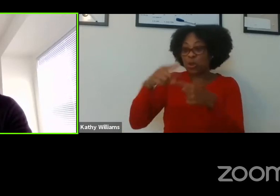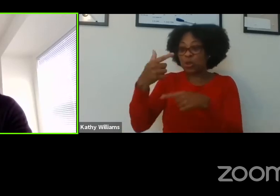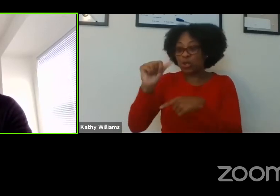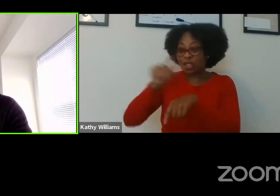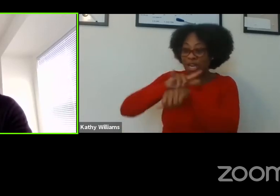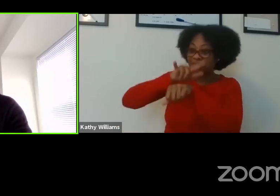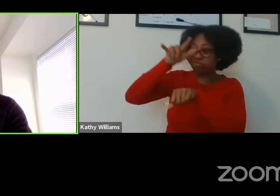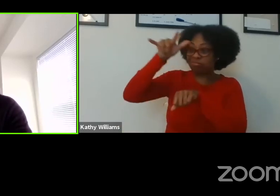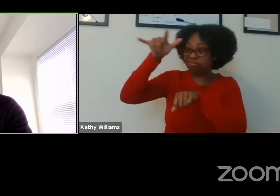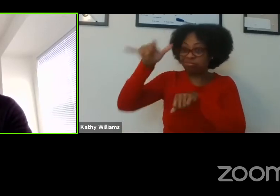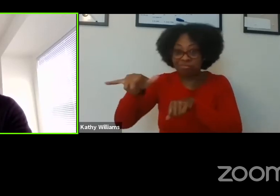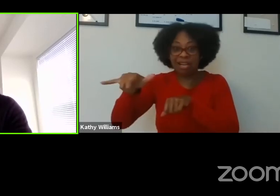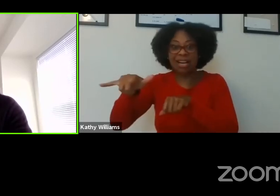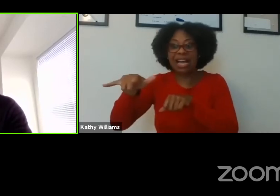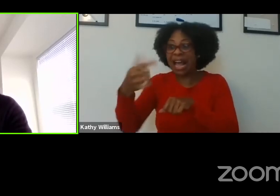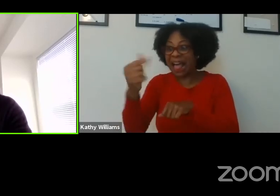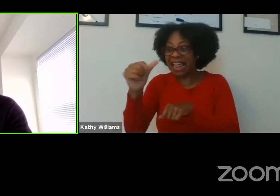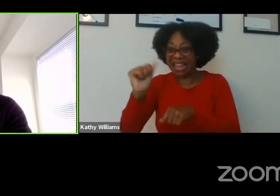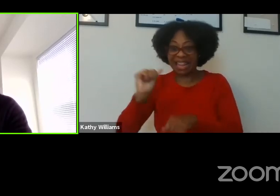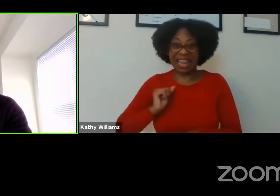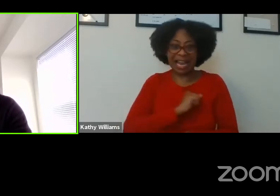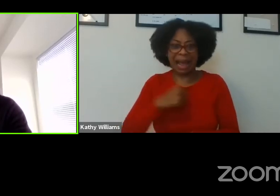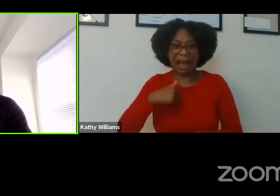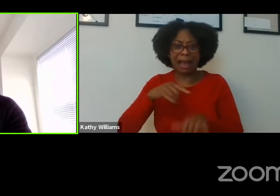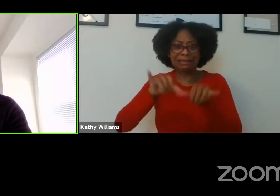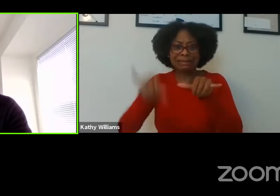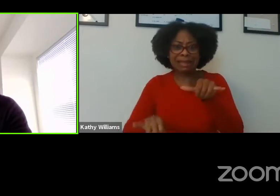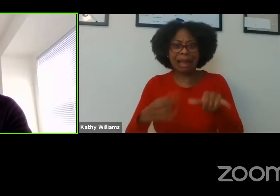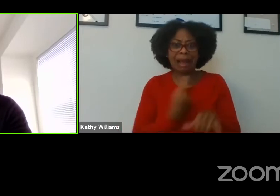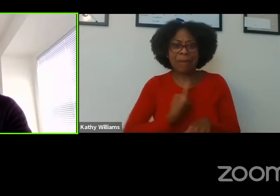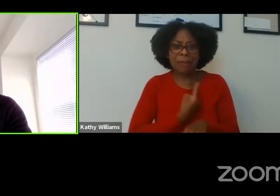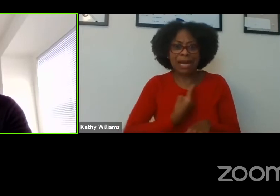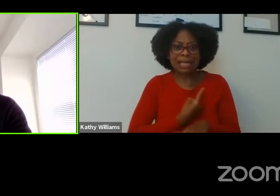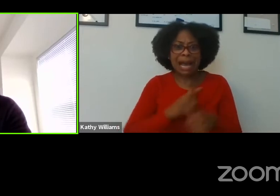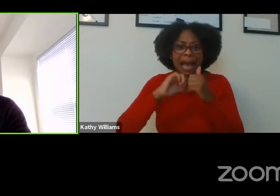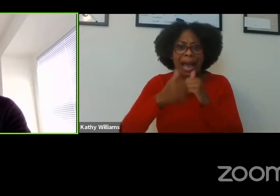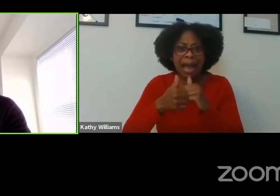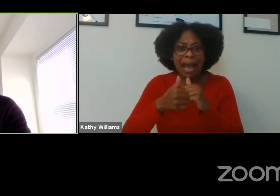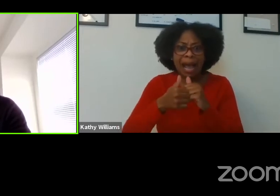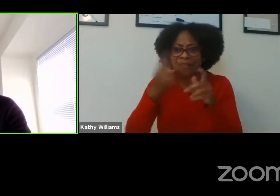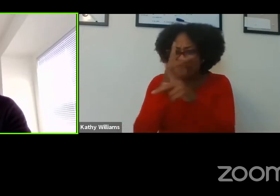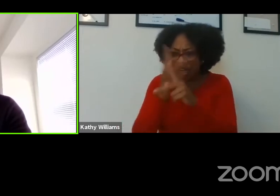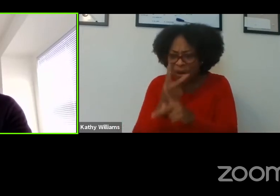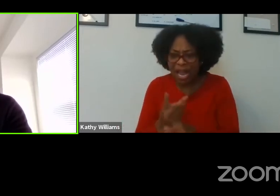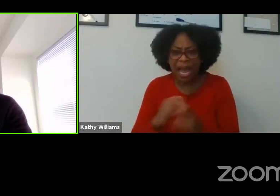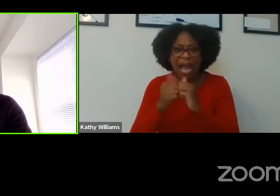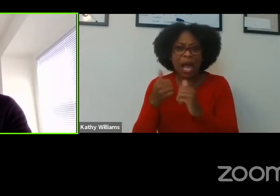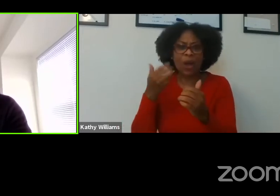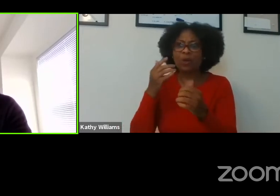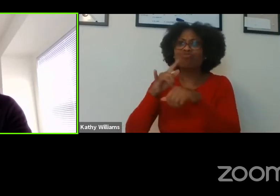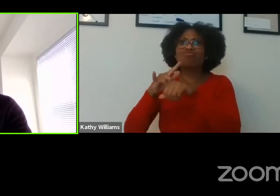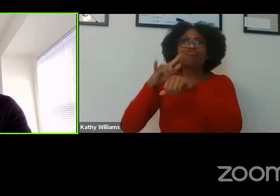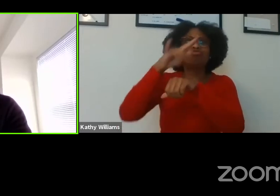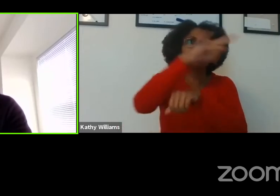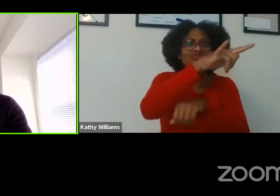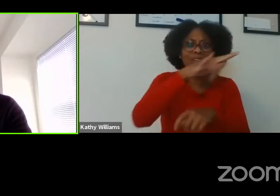missed my flight, and I had to stay in Atlanta by myself. He didn't realize I had this book bag,